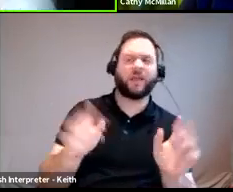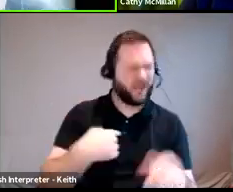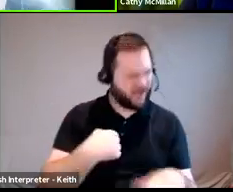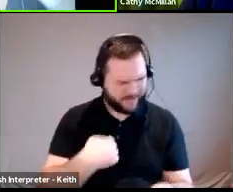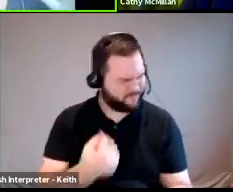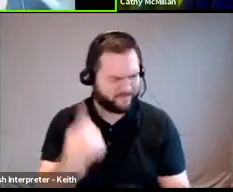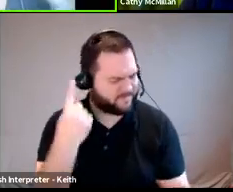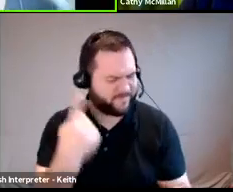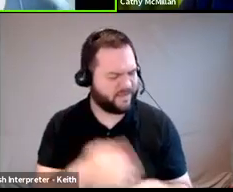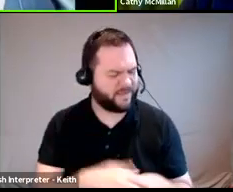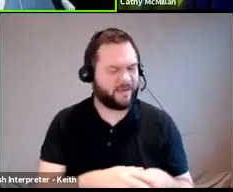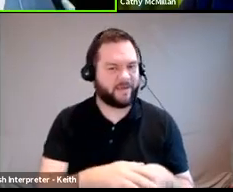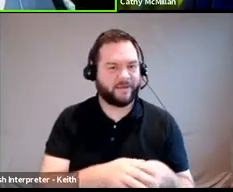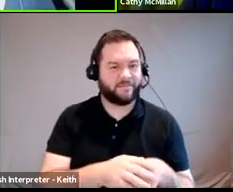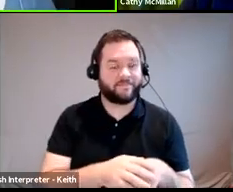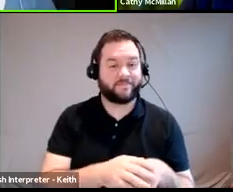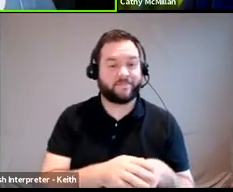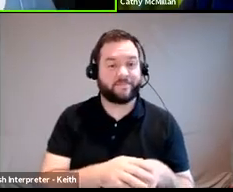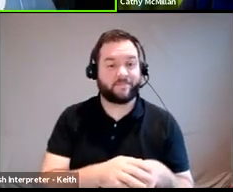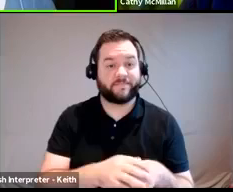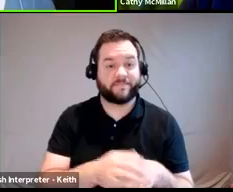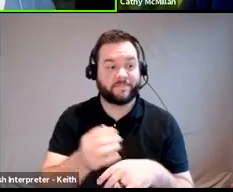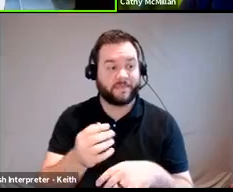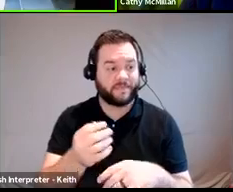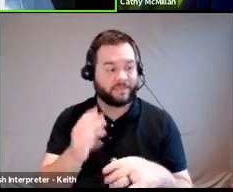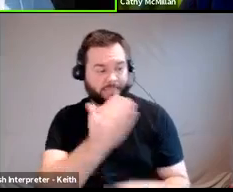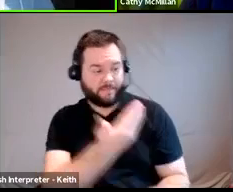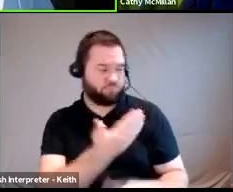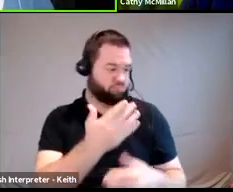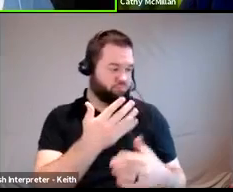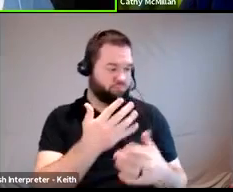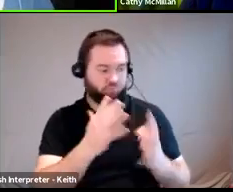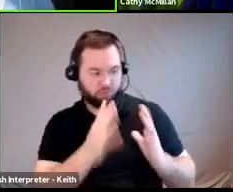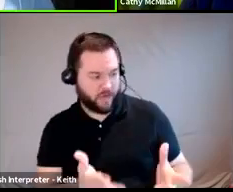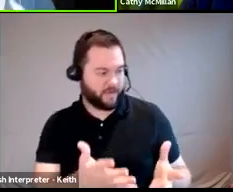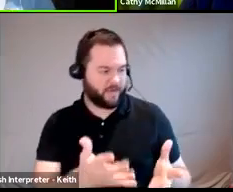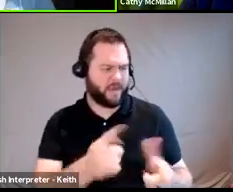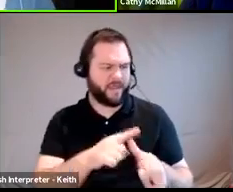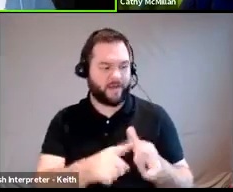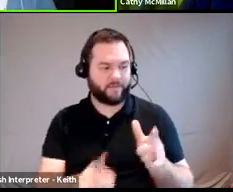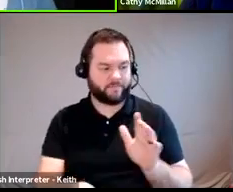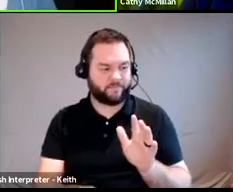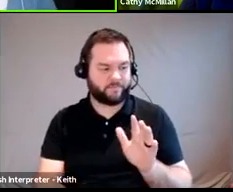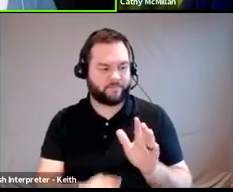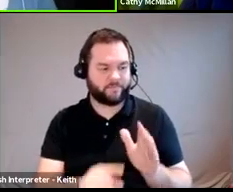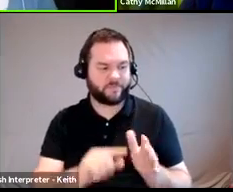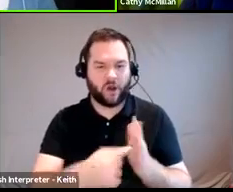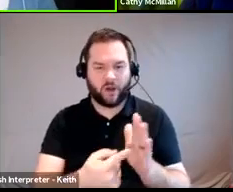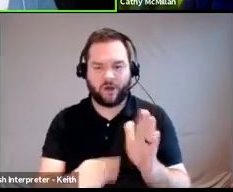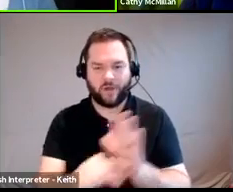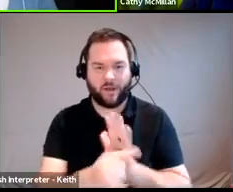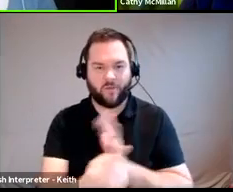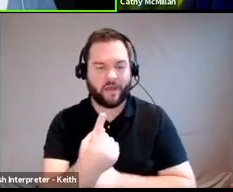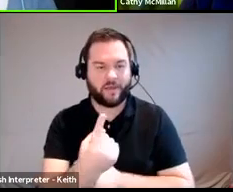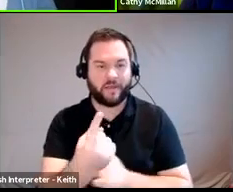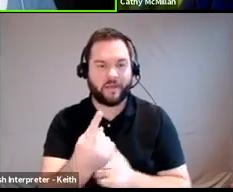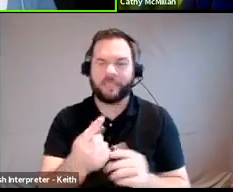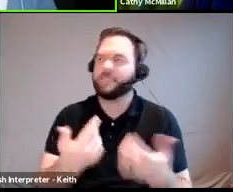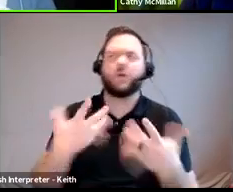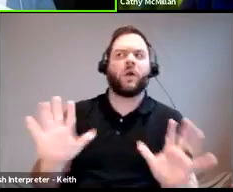I'm like, I don't understand I'm like, I don't understand. I do I'm like, I don't understand. I didn't see any signs of anything didn't see any signs of anything until grade one one anything until grade one when we had really big score.